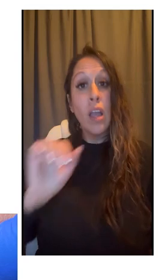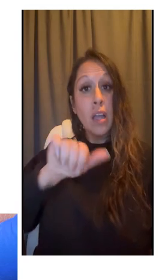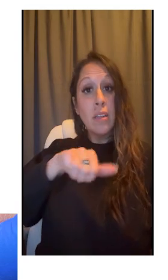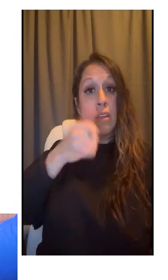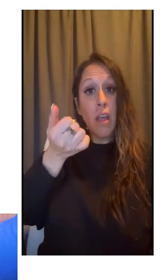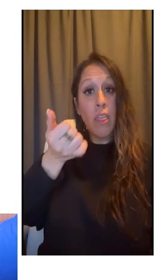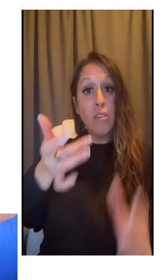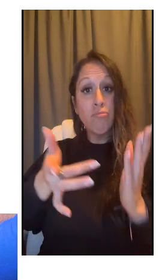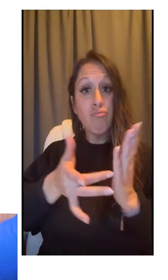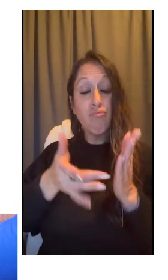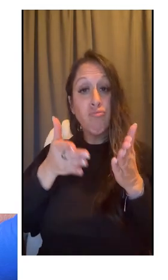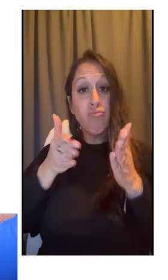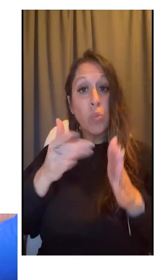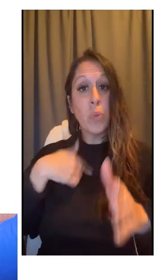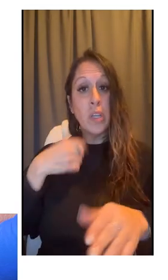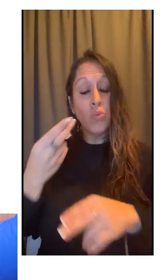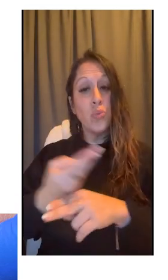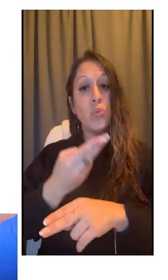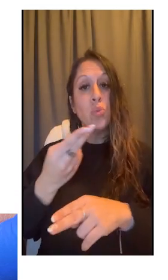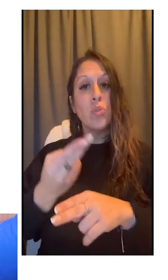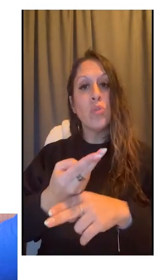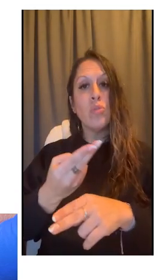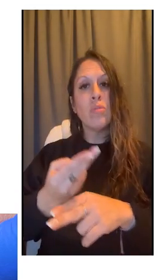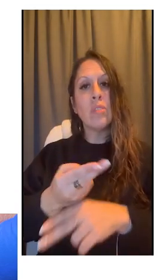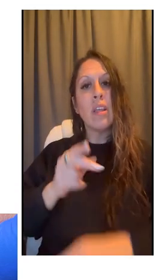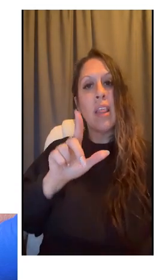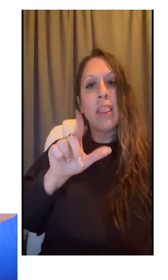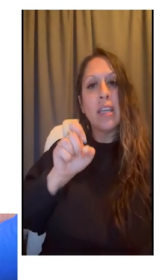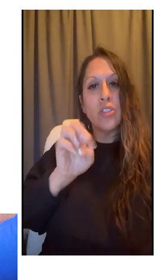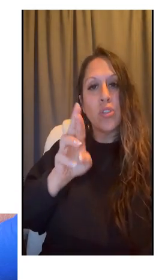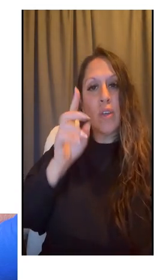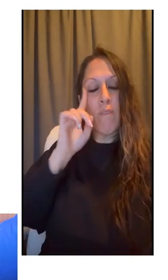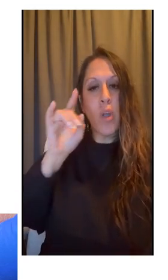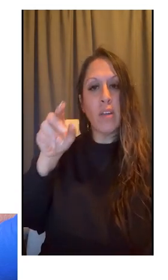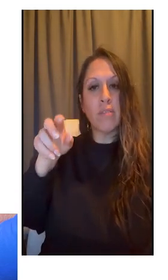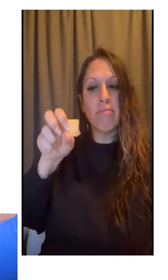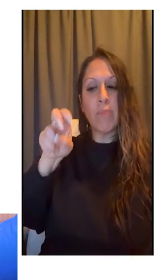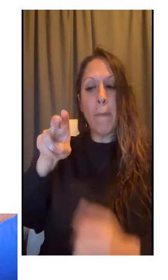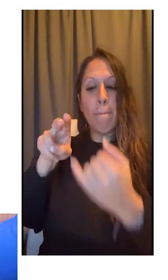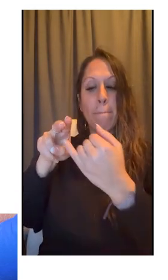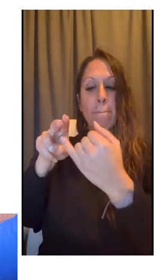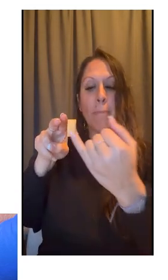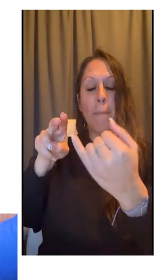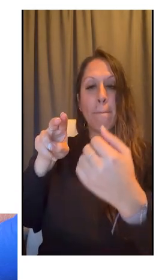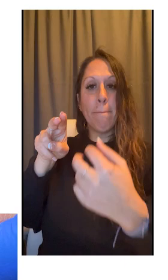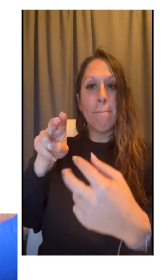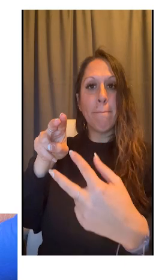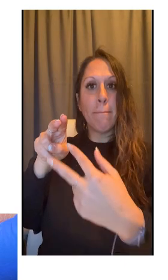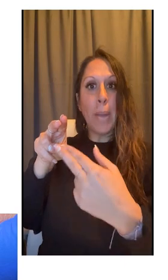Another technique that we Can use is using a laser for pH otomy, which is a near identical procedure just